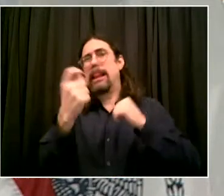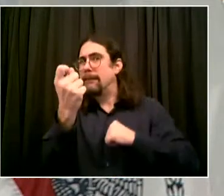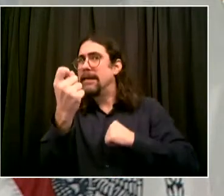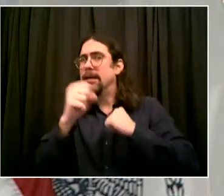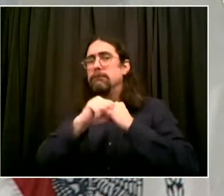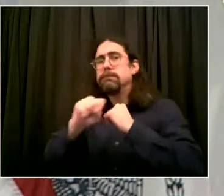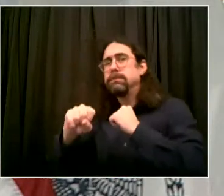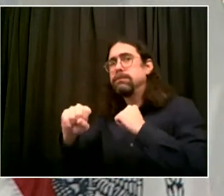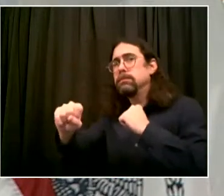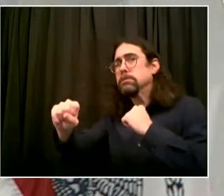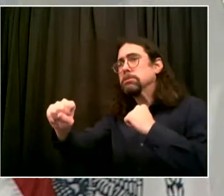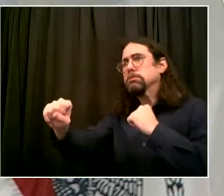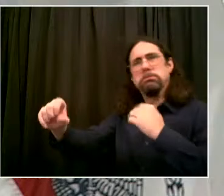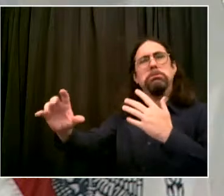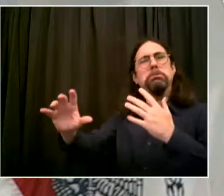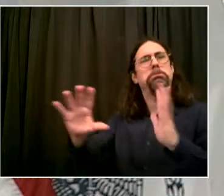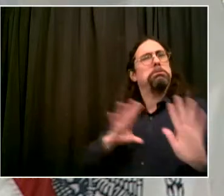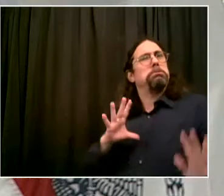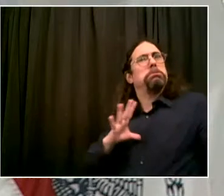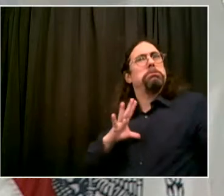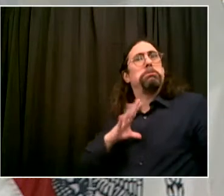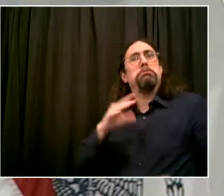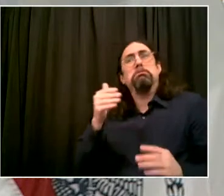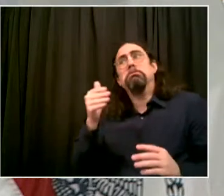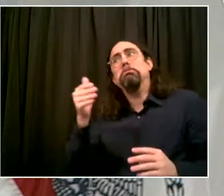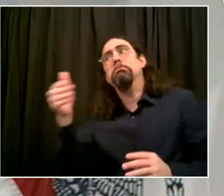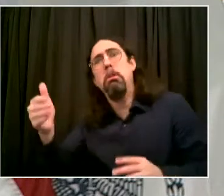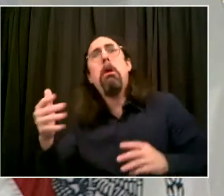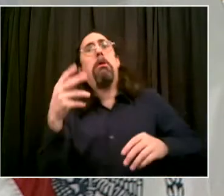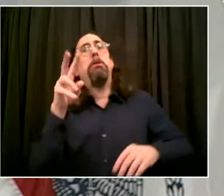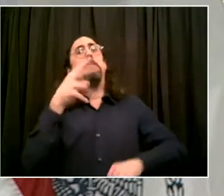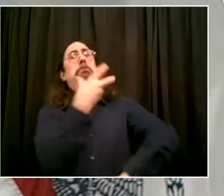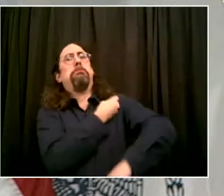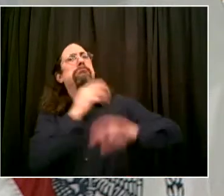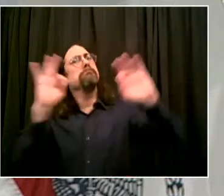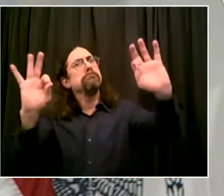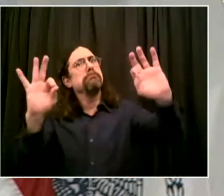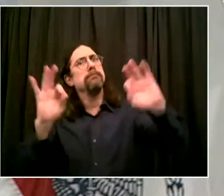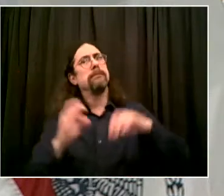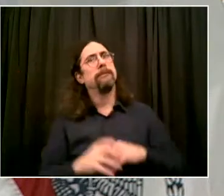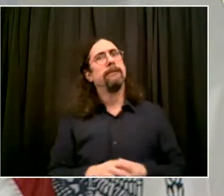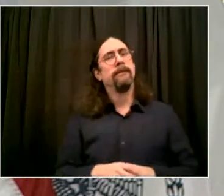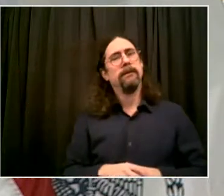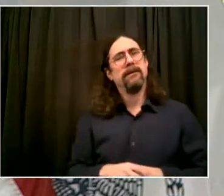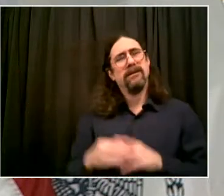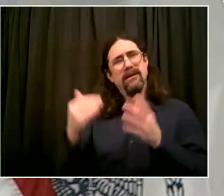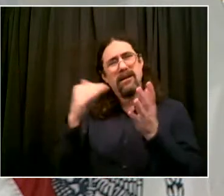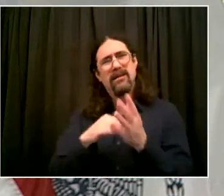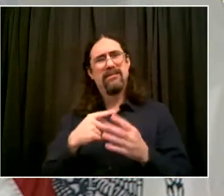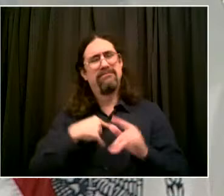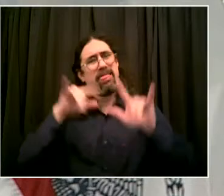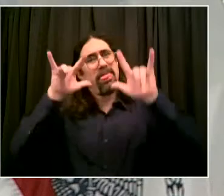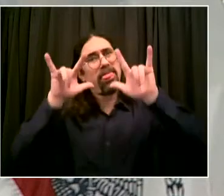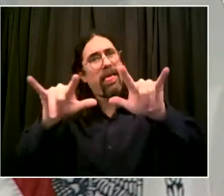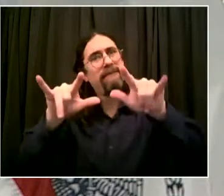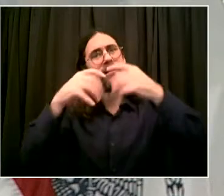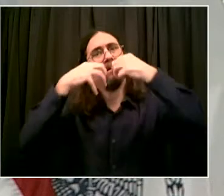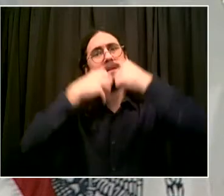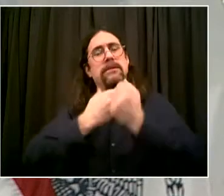WHEN THEY GET IT IT WILL HAVE FULULIL MPMPCAT. YOU CAN ARGUE EITHER SIDE OF IT. BUT I I EFEL L ASPSSNIOATELY I WANT TO PROTECT AS MANY PEOPLE E AS POSSIBLE. I WOULD RATHER GIVE MORE PEOPLE